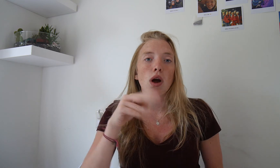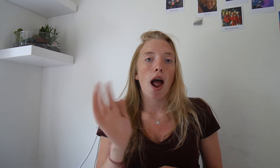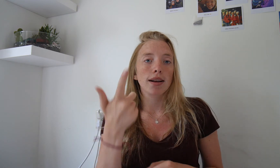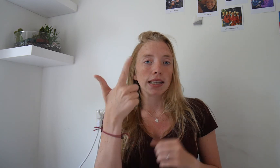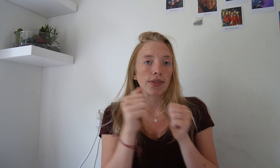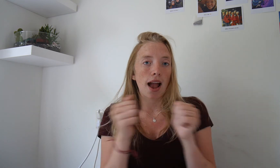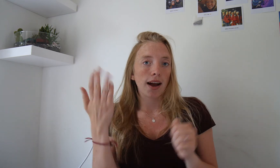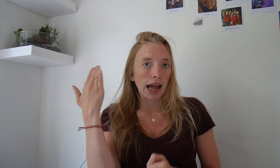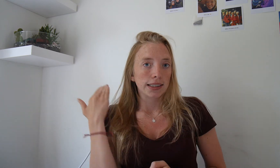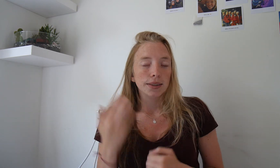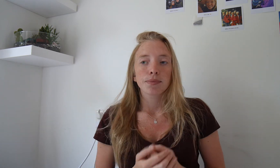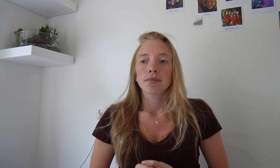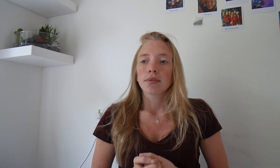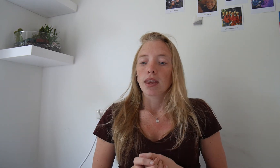So it was already 7 years ago…